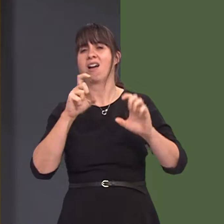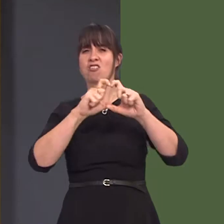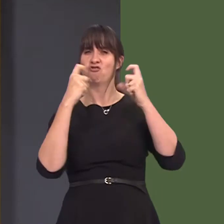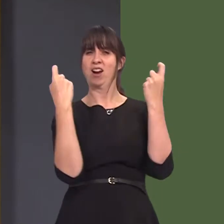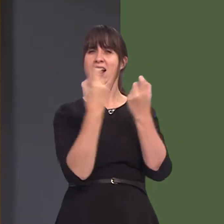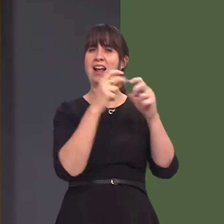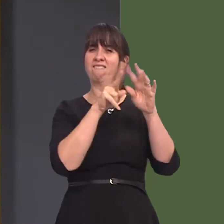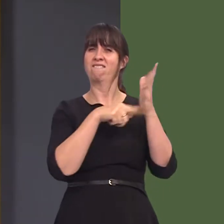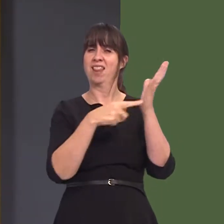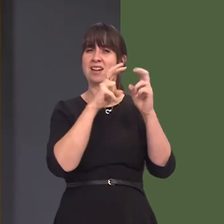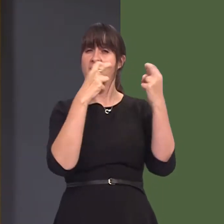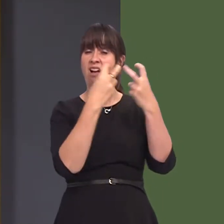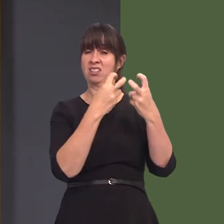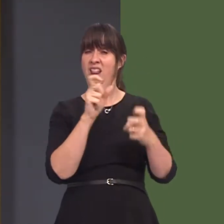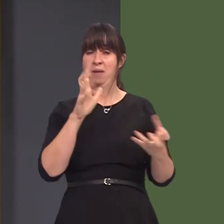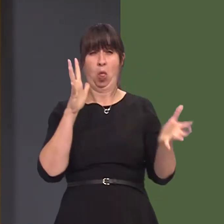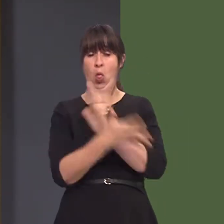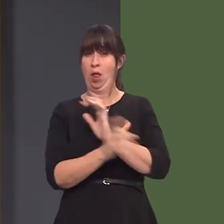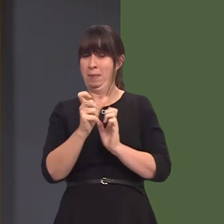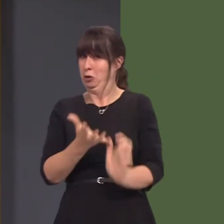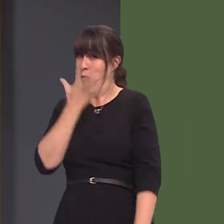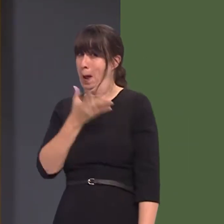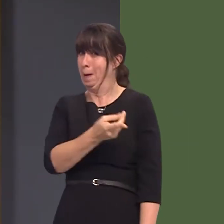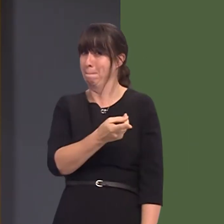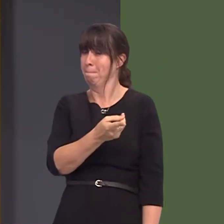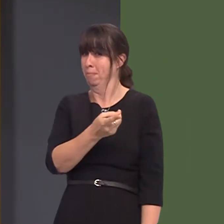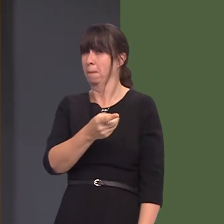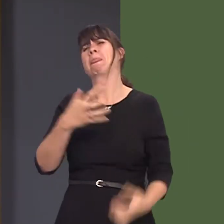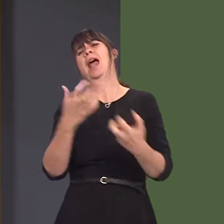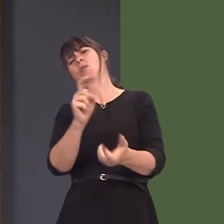at Flint castle, can I ask you what arrangements are in place now to ensure that any interpretation